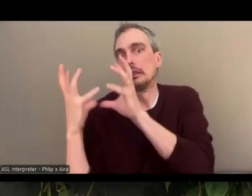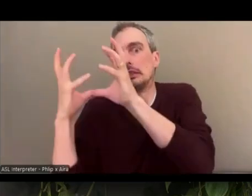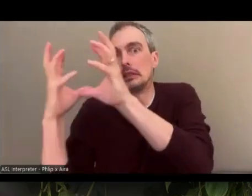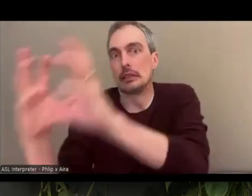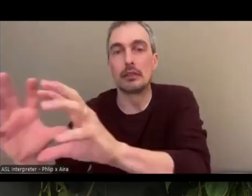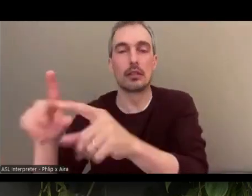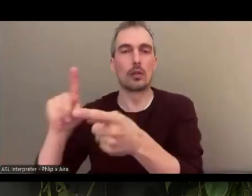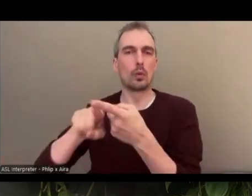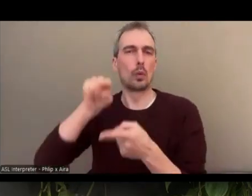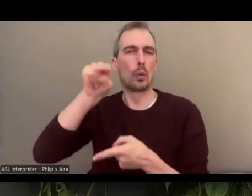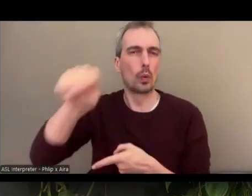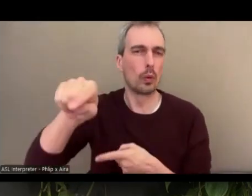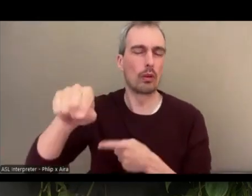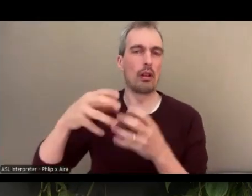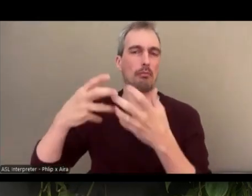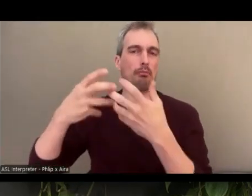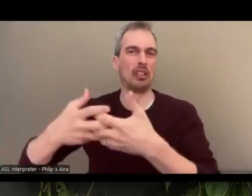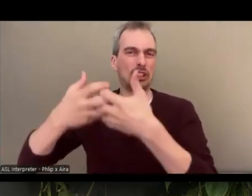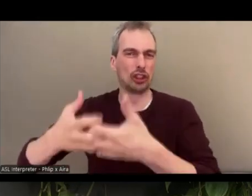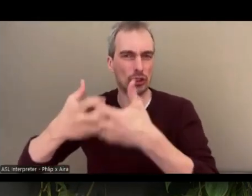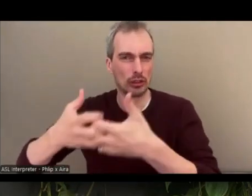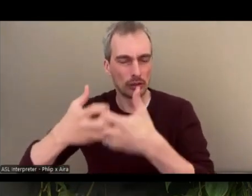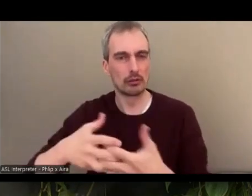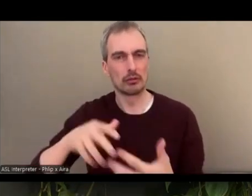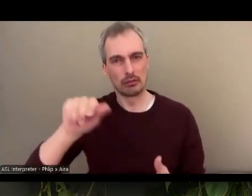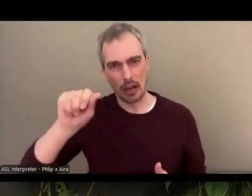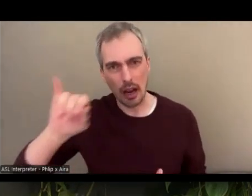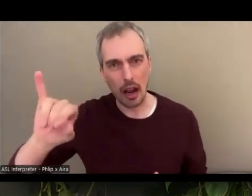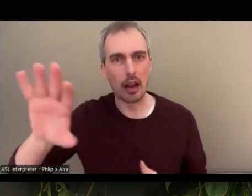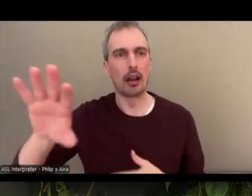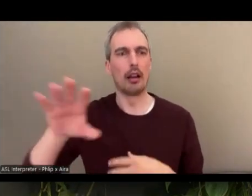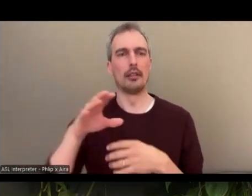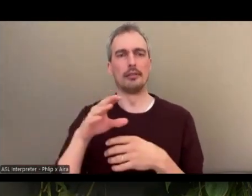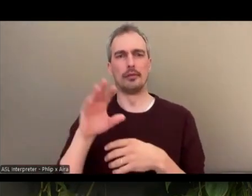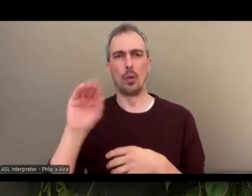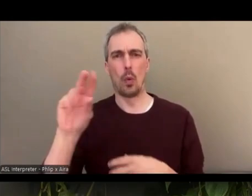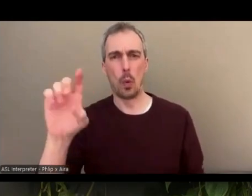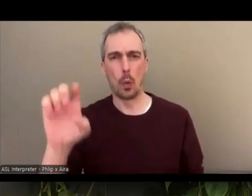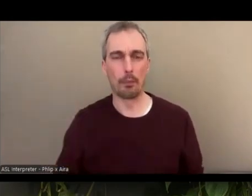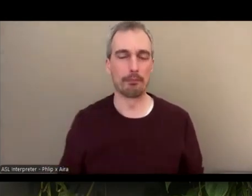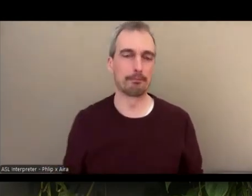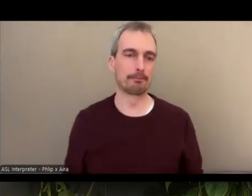is as inclusive as possible. All right. So let's first talk about accessibility maturity models.